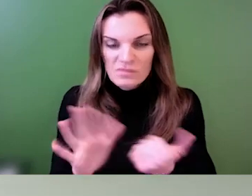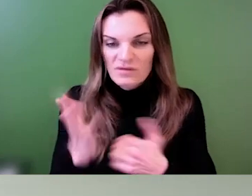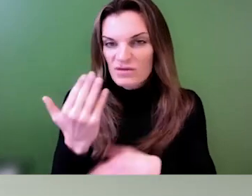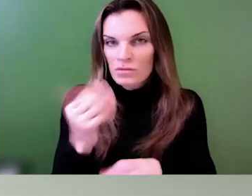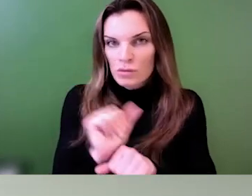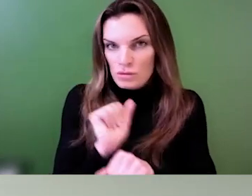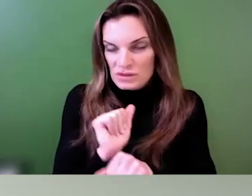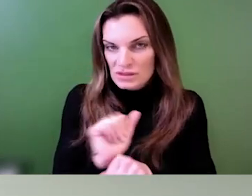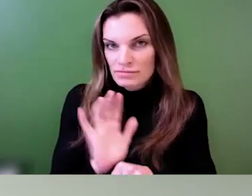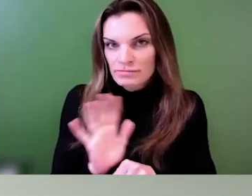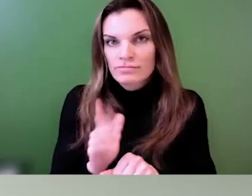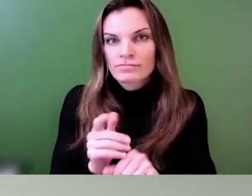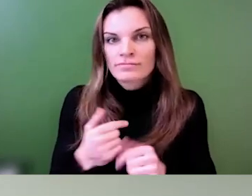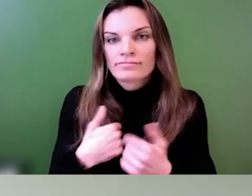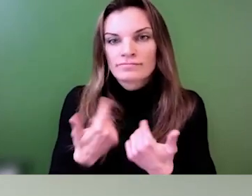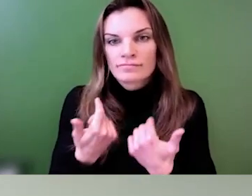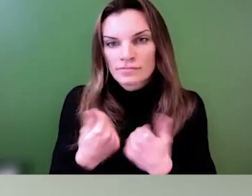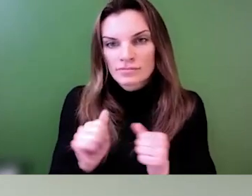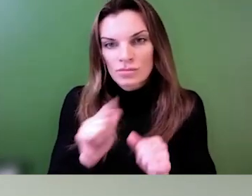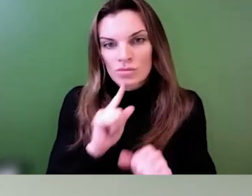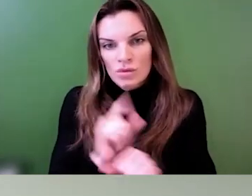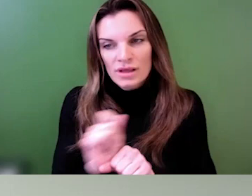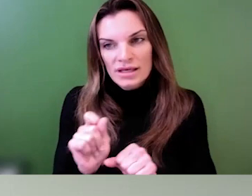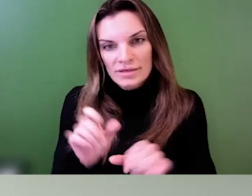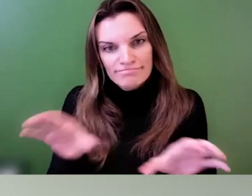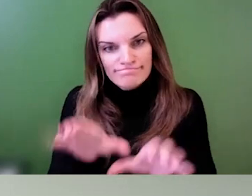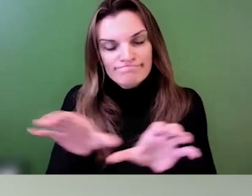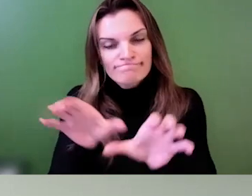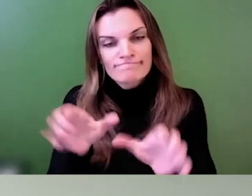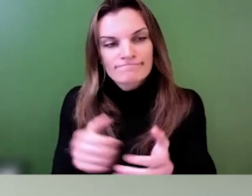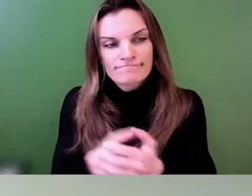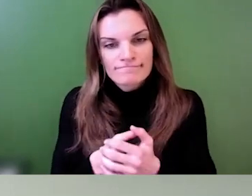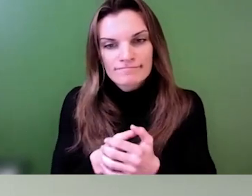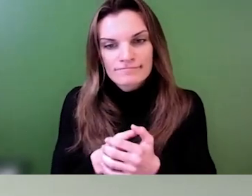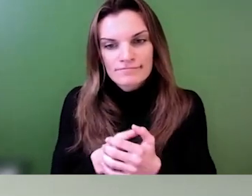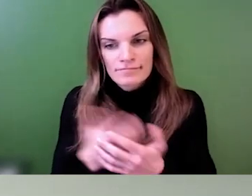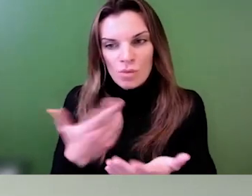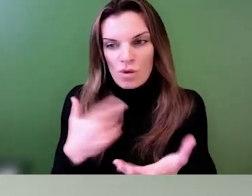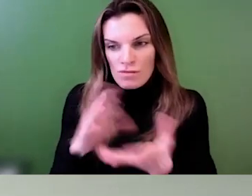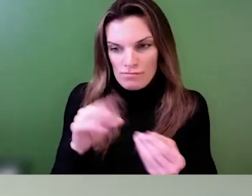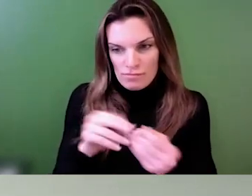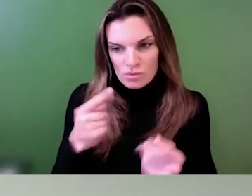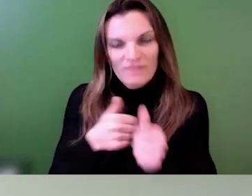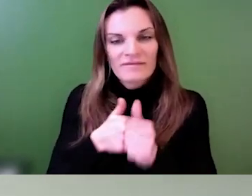And we are trying to really practice what we preach. So have, you know, everyone has